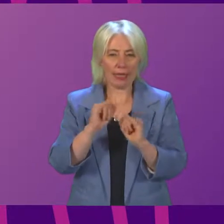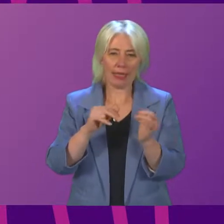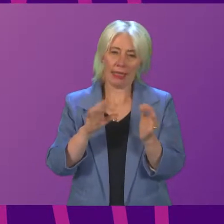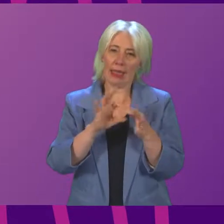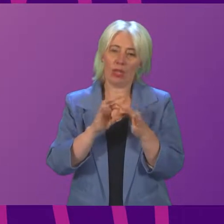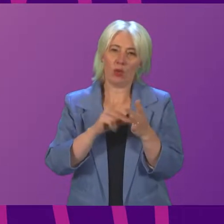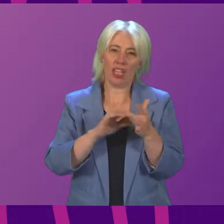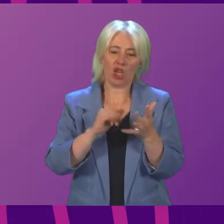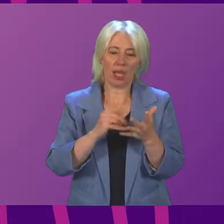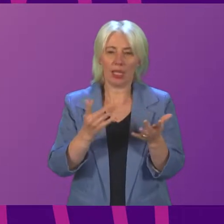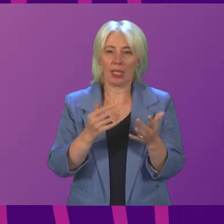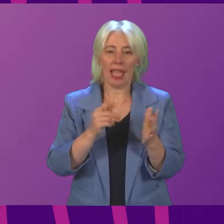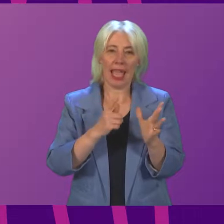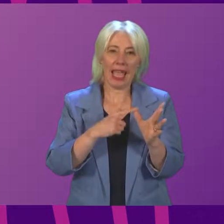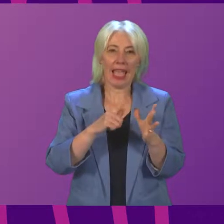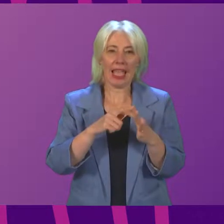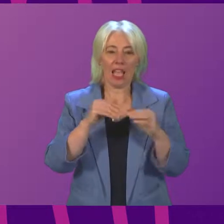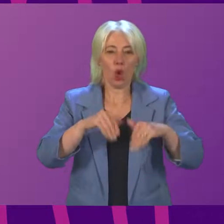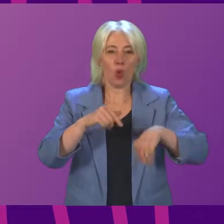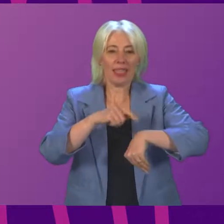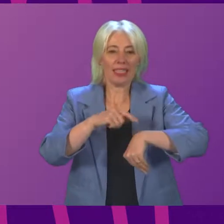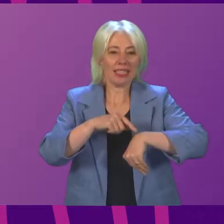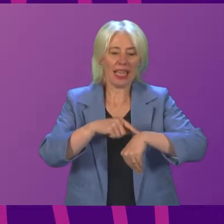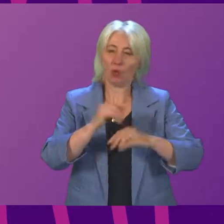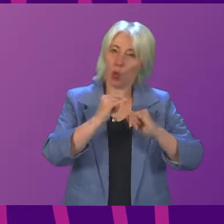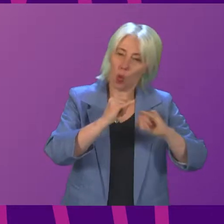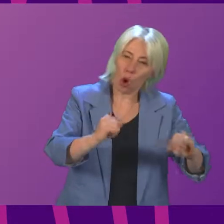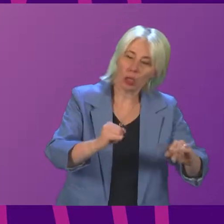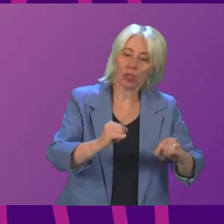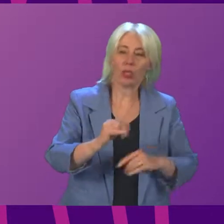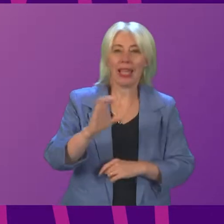A and E waiting times the worst on record and the level of cancer diagnosis at stage 1 the lowest